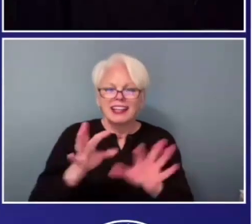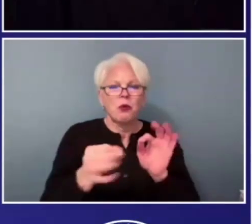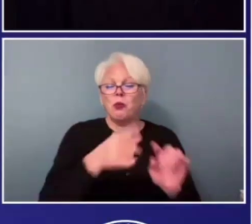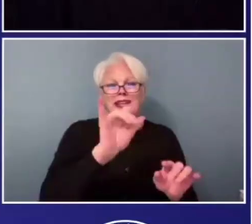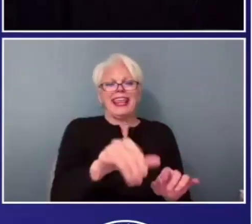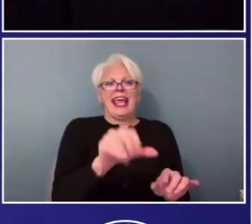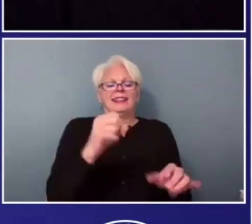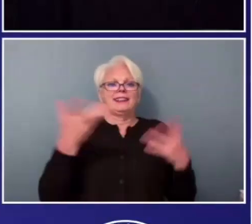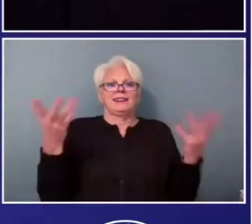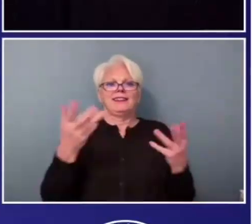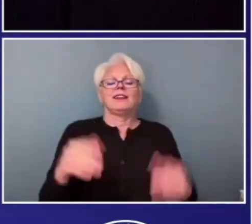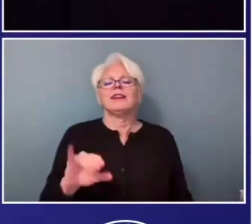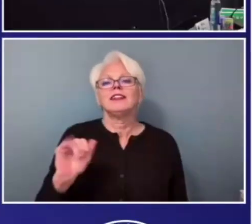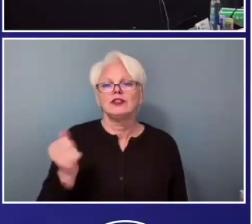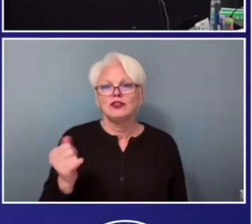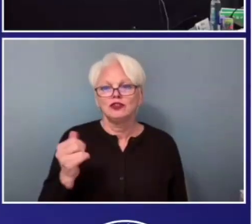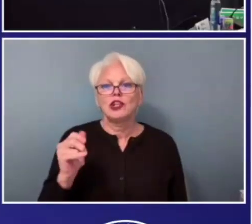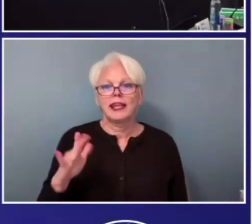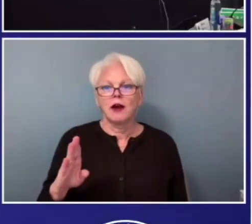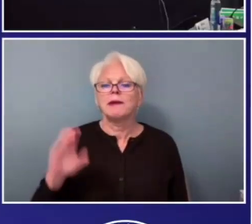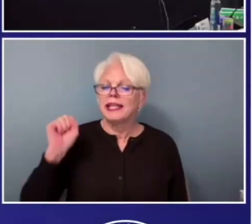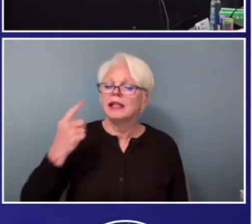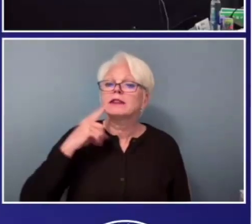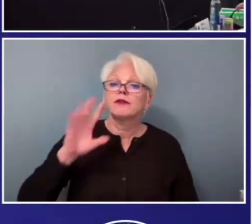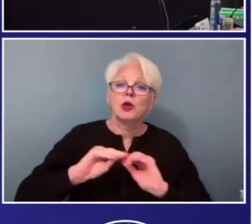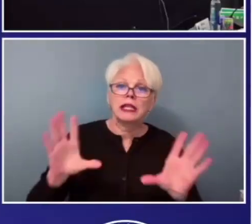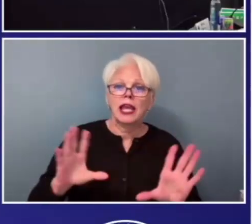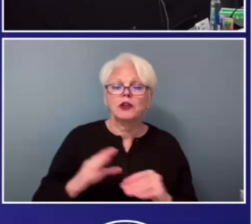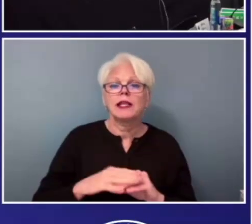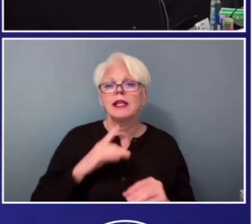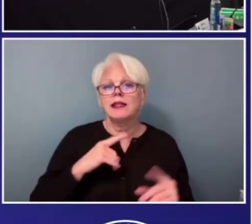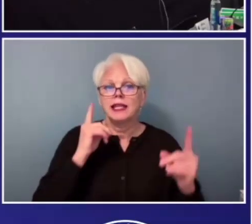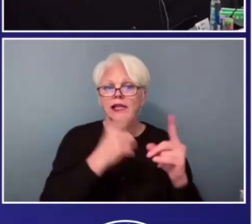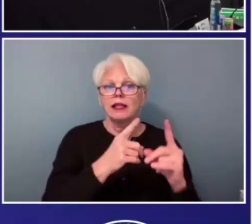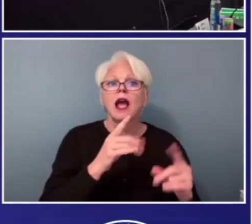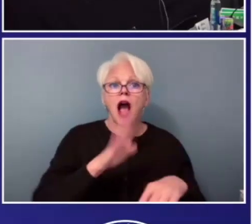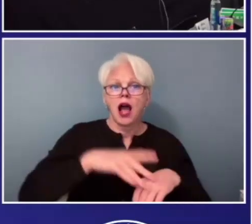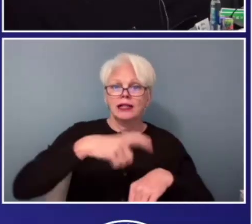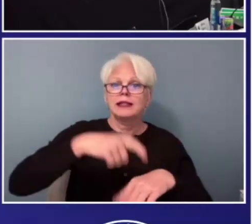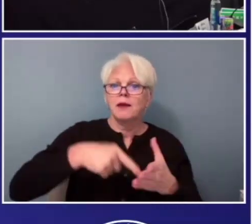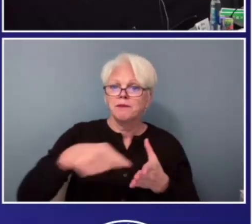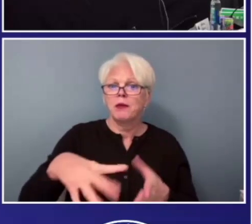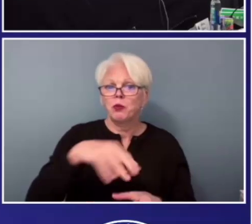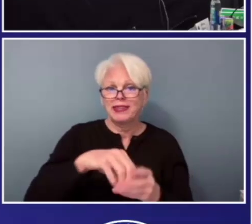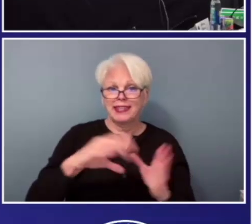Yeah. Yeah, yeah. For clarity, the intention is that on-time payments within this section is supposed to only